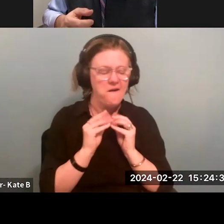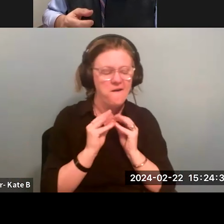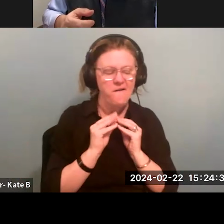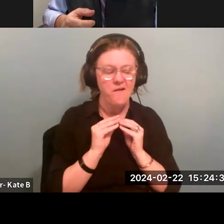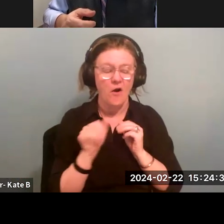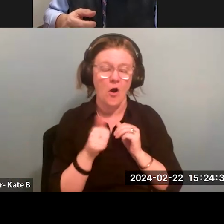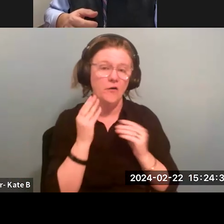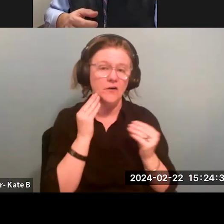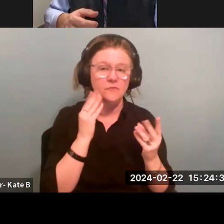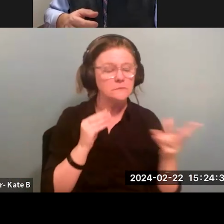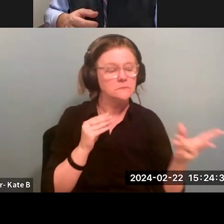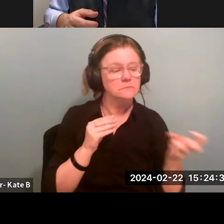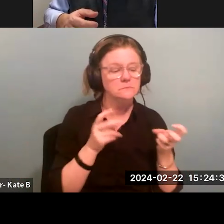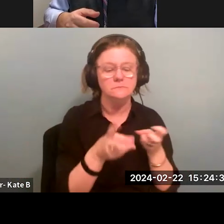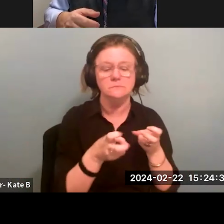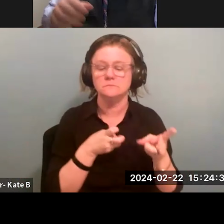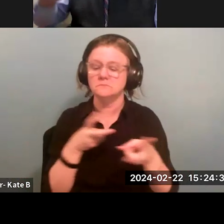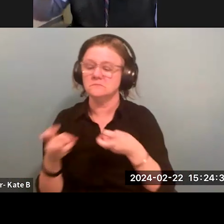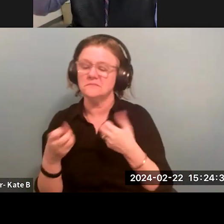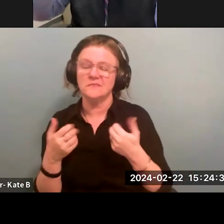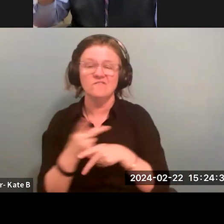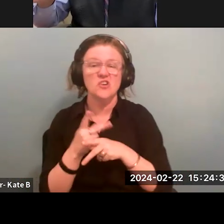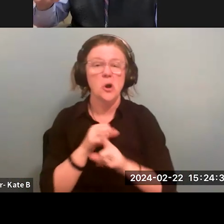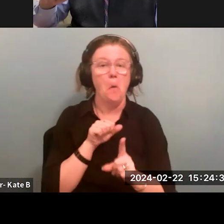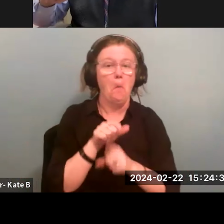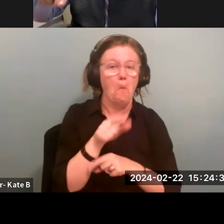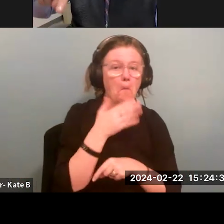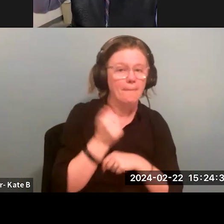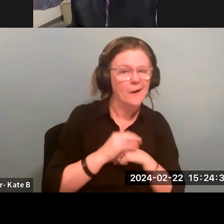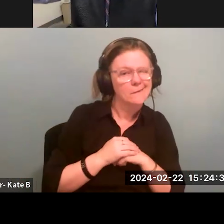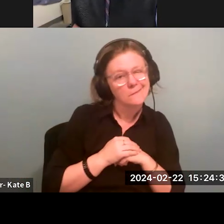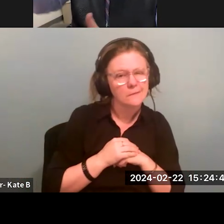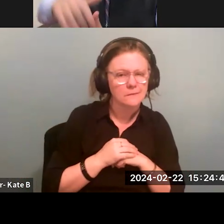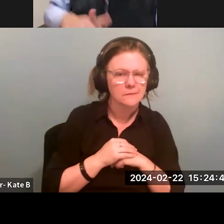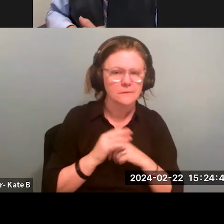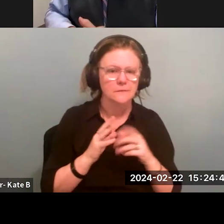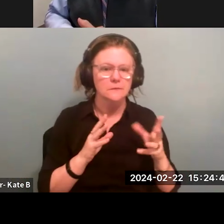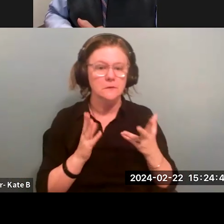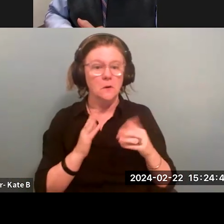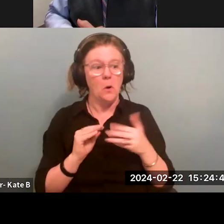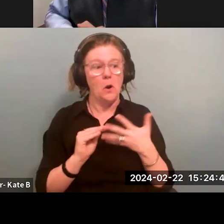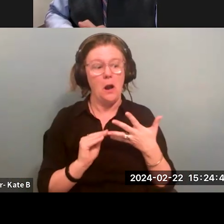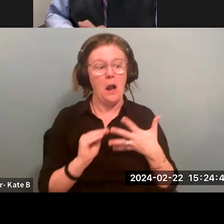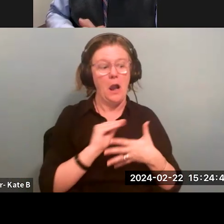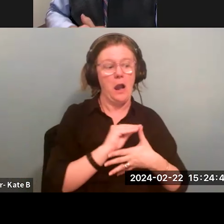information, profile you better or maybe even from that standpoint, put you up higher on that list.